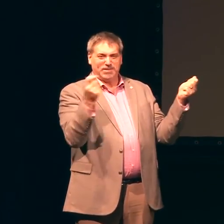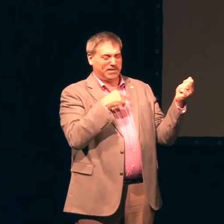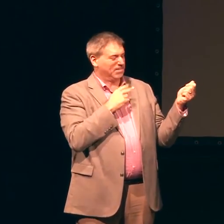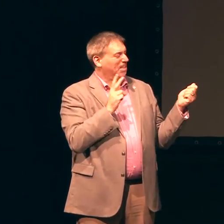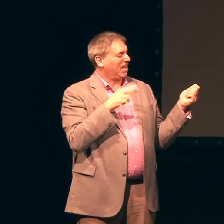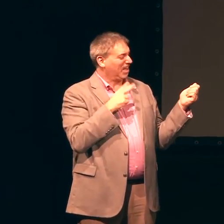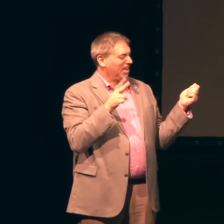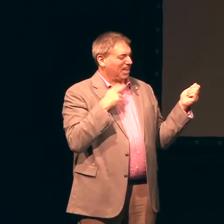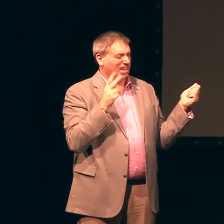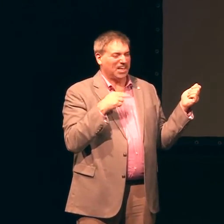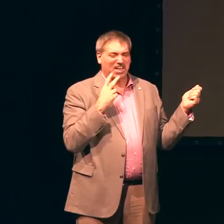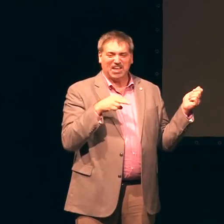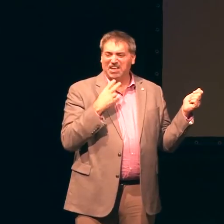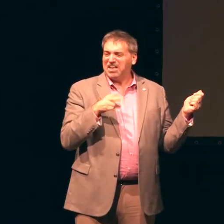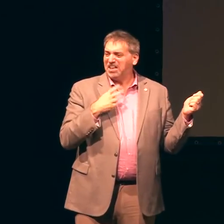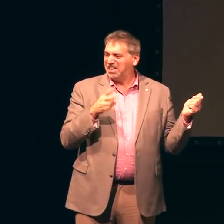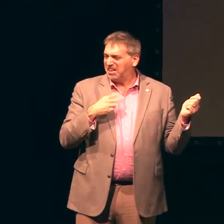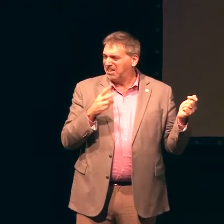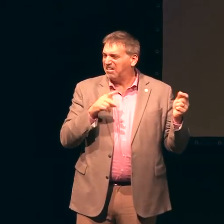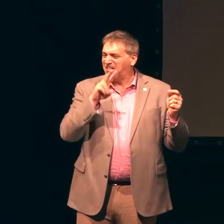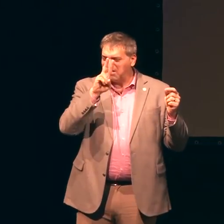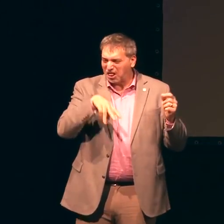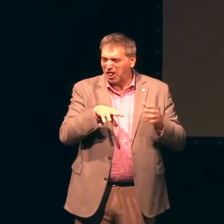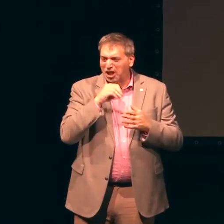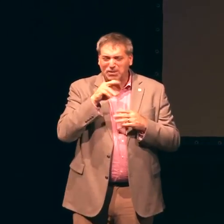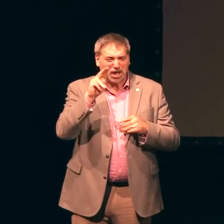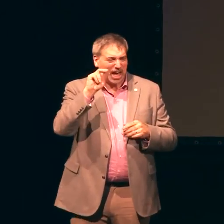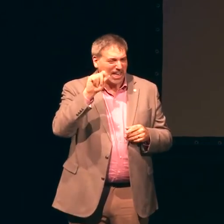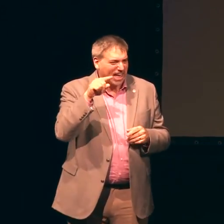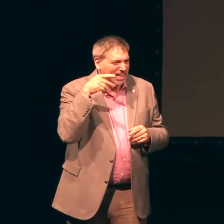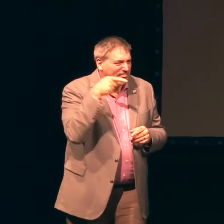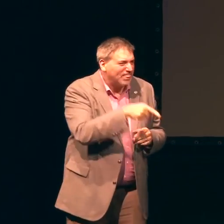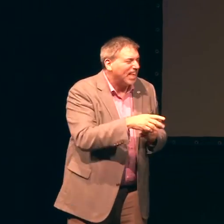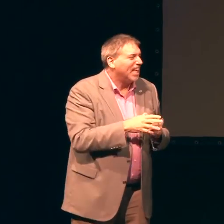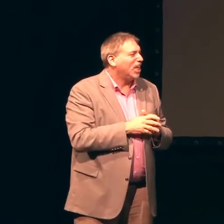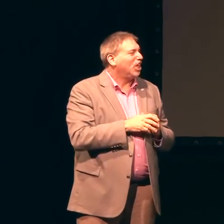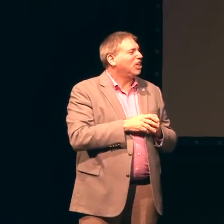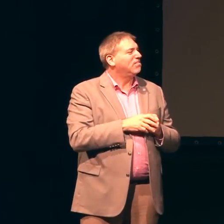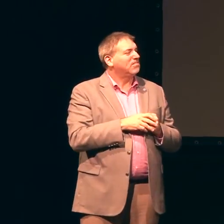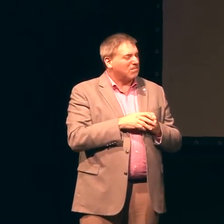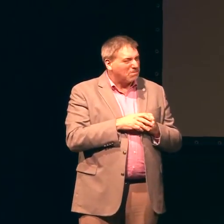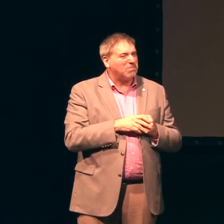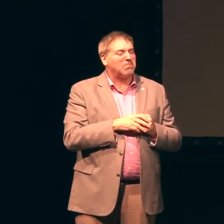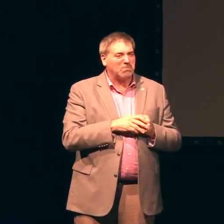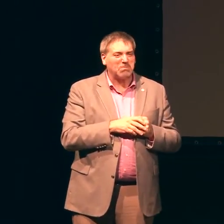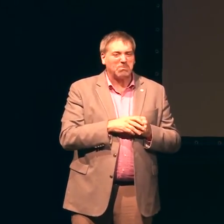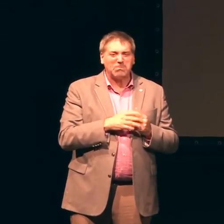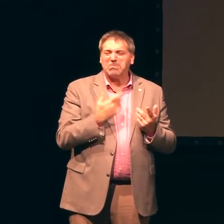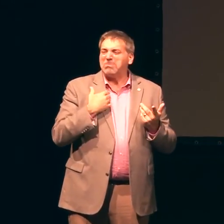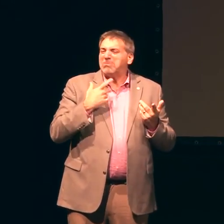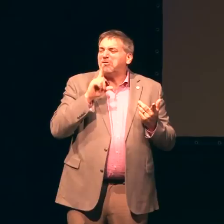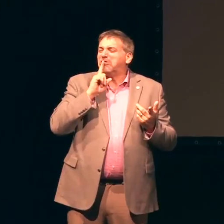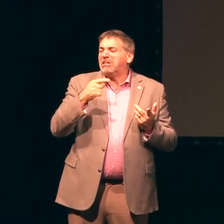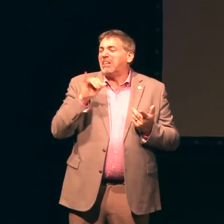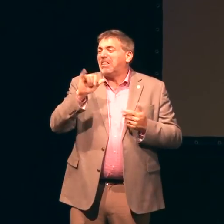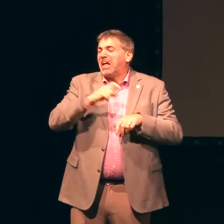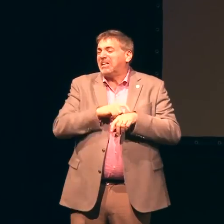at one of the brochures and as I was looking through, I was learning about NAD in the brochure and